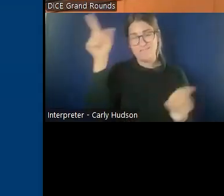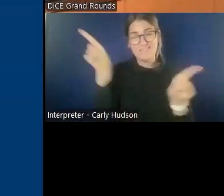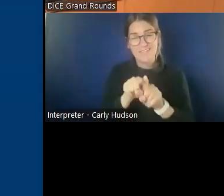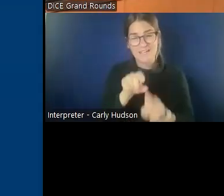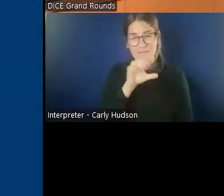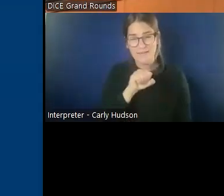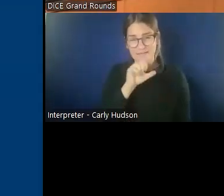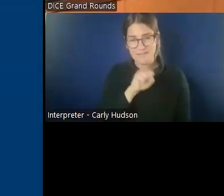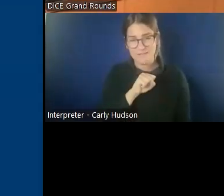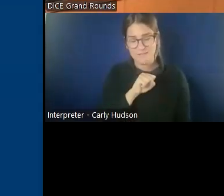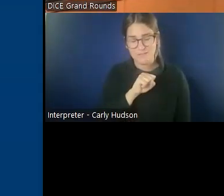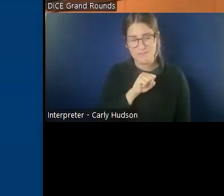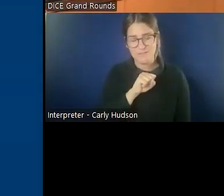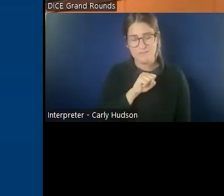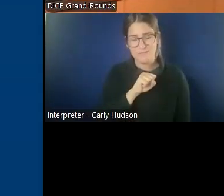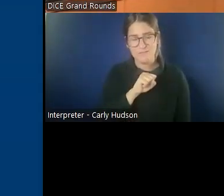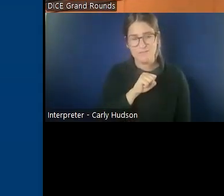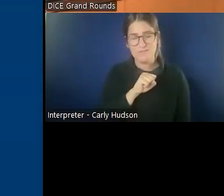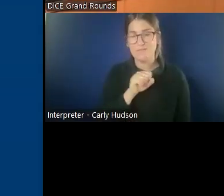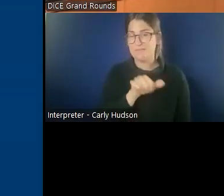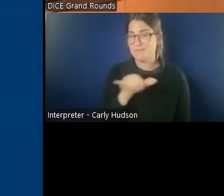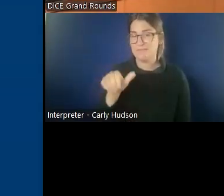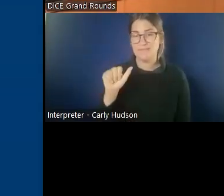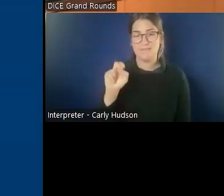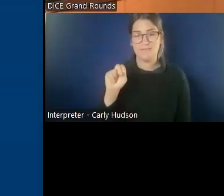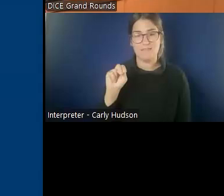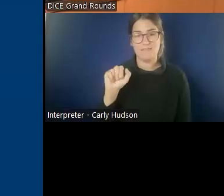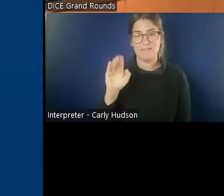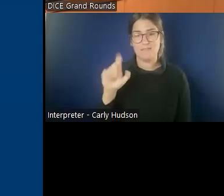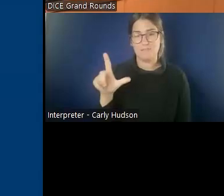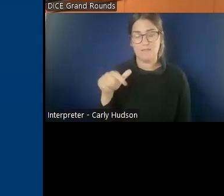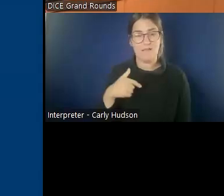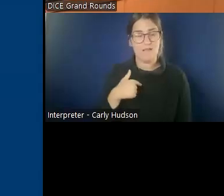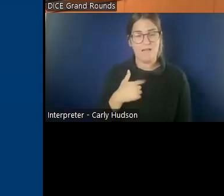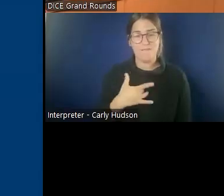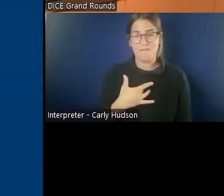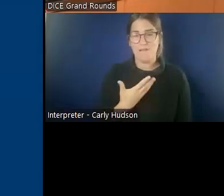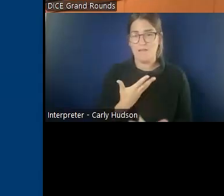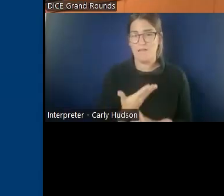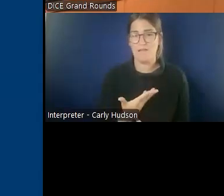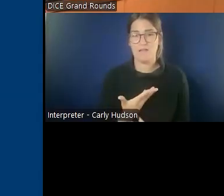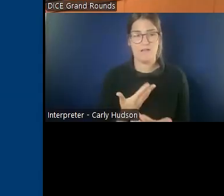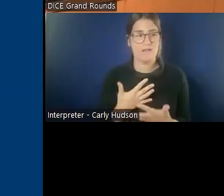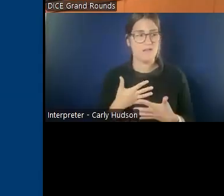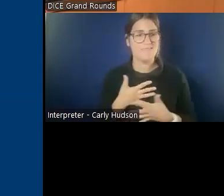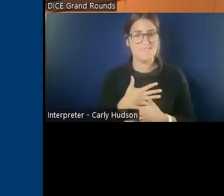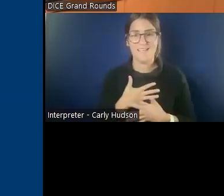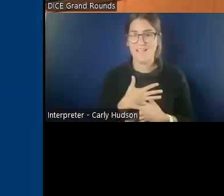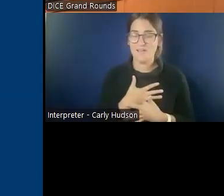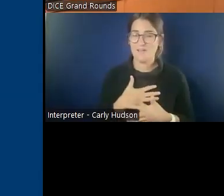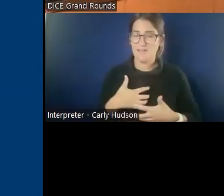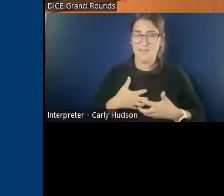and so like Annabelle I was incredulous I was scared I was angry there was that stereotype of